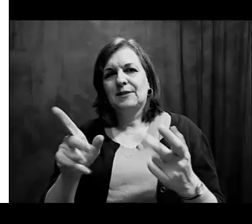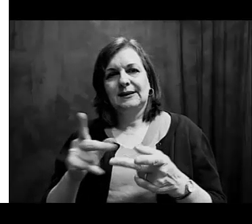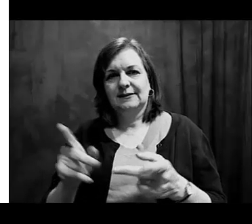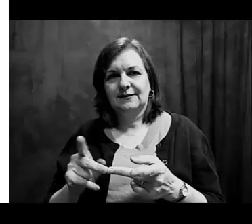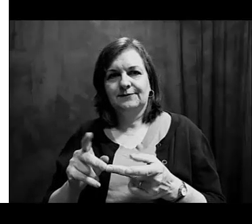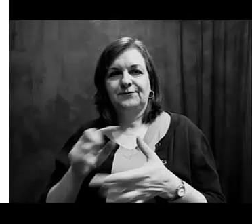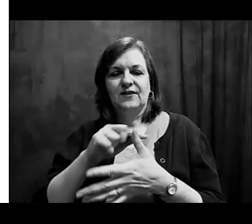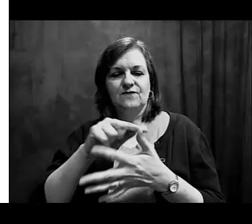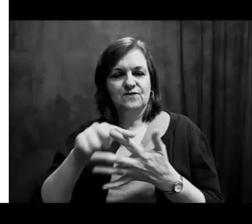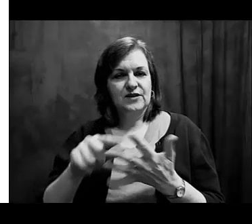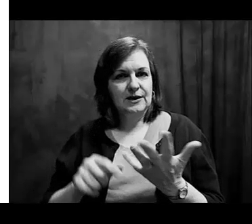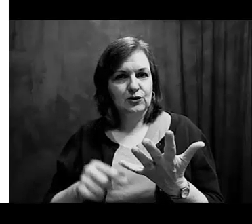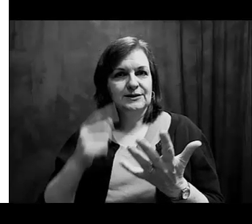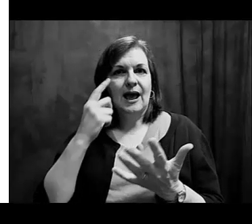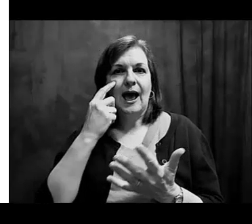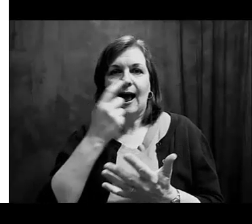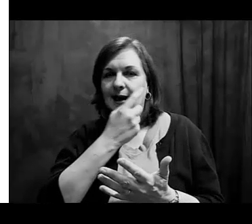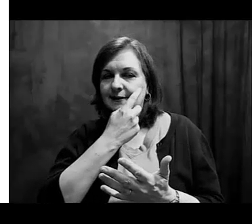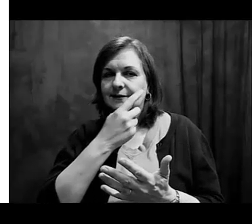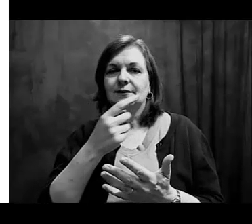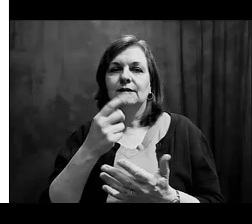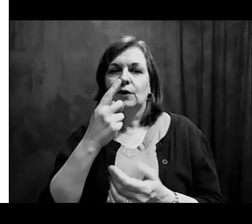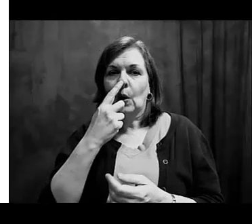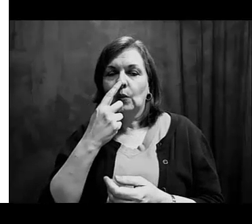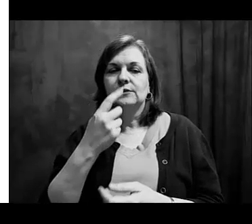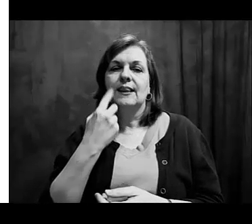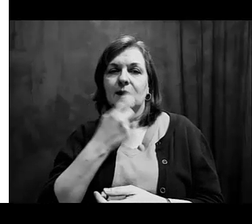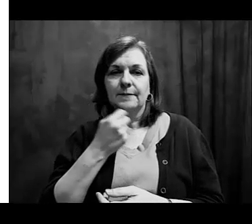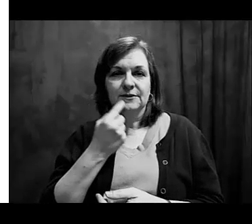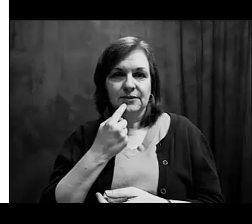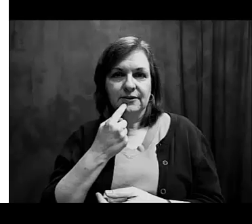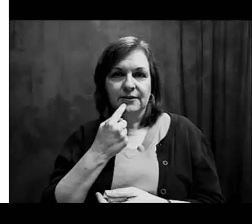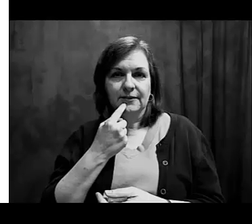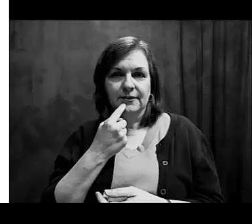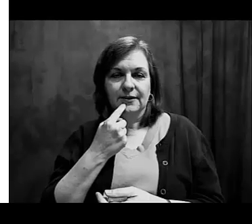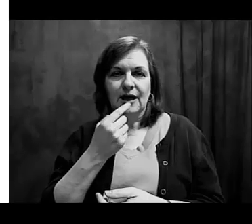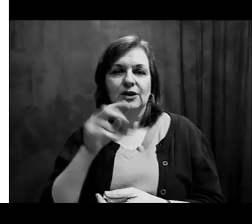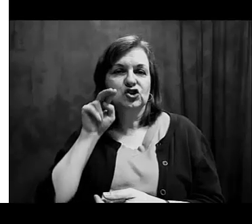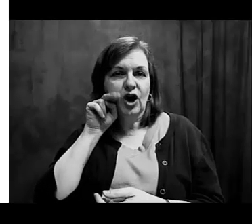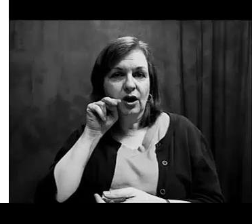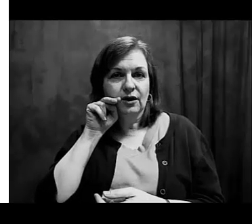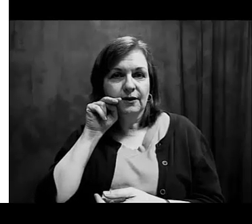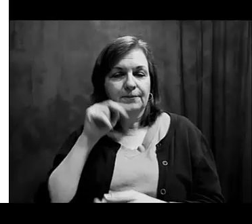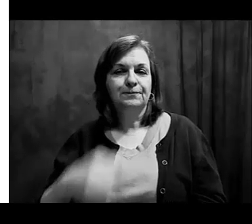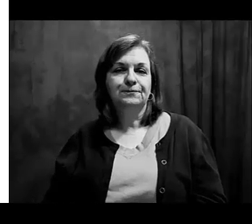fingers - eyes - nose - lips tongue